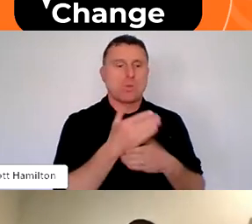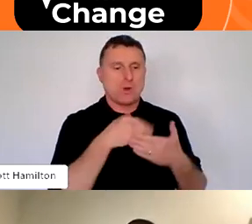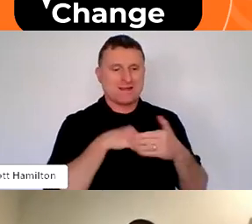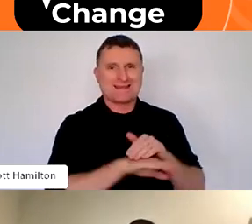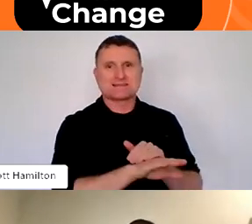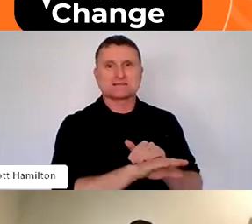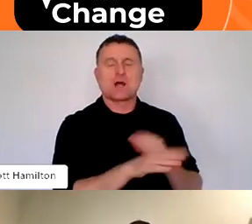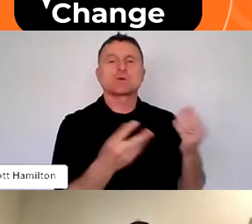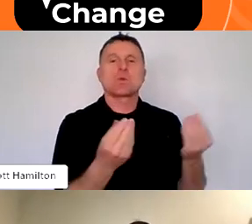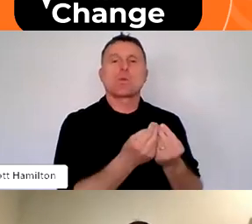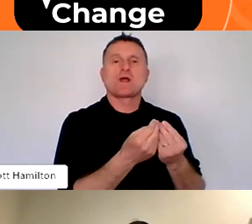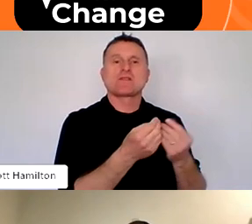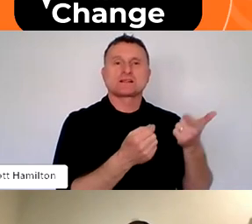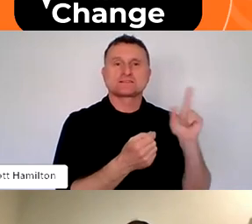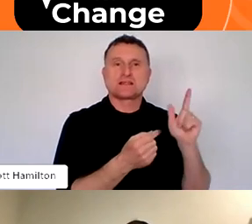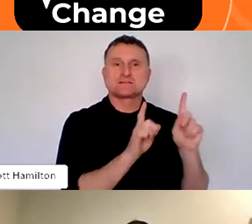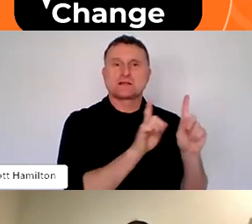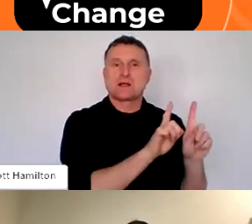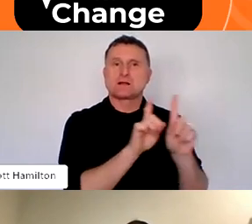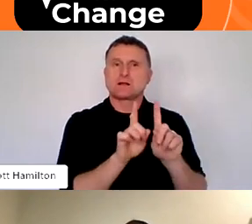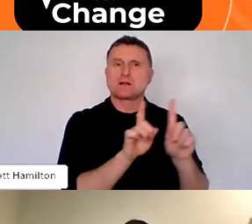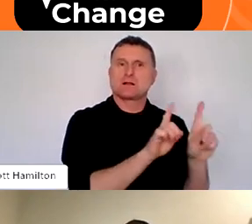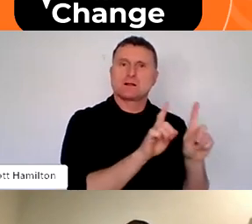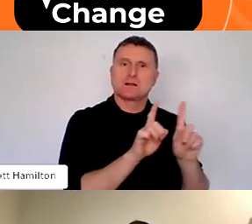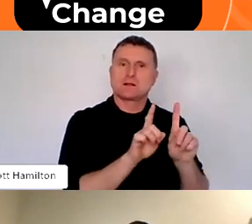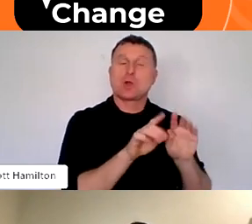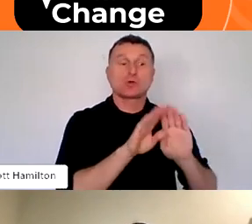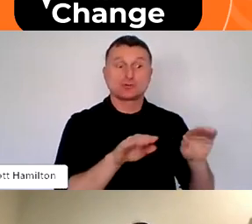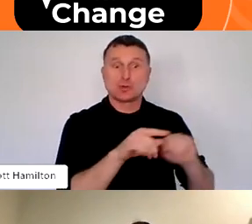teachers, so as the children that we can support can have an ordinary